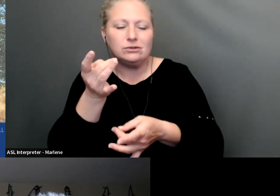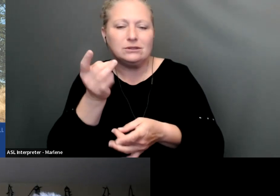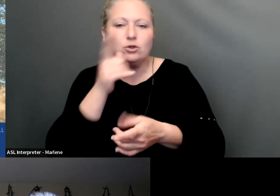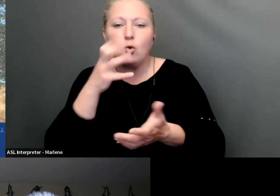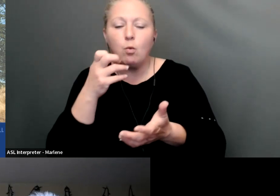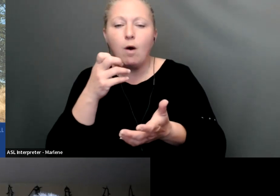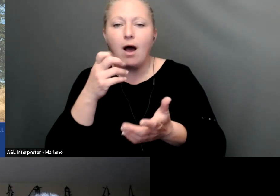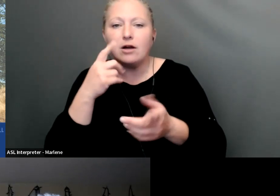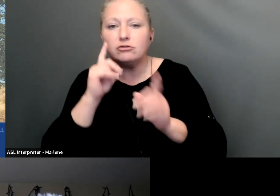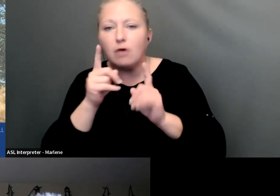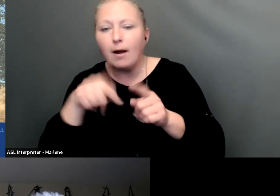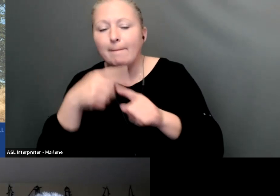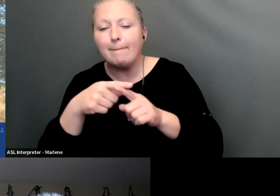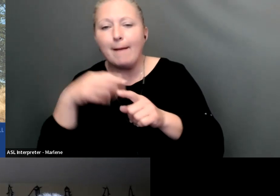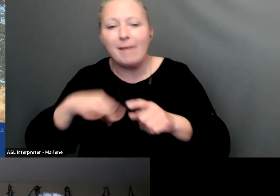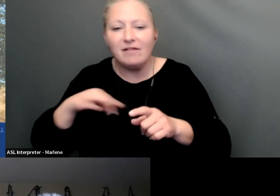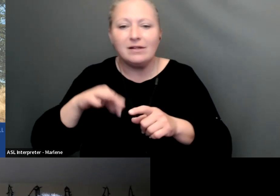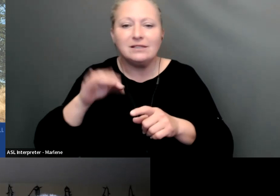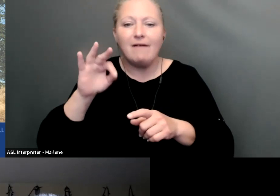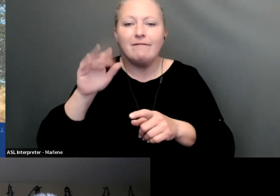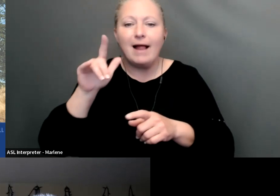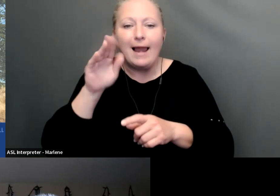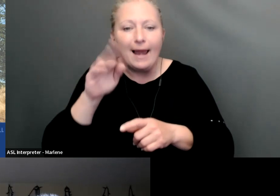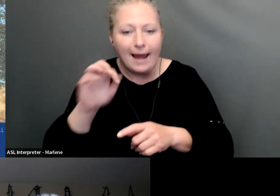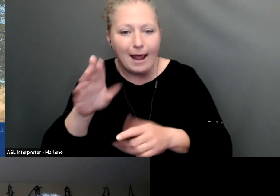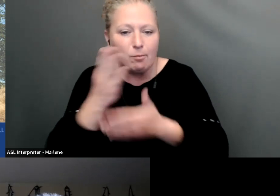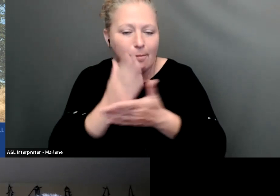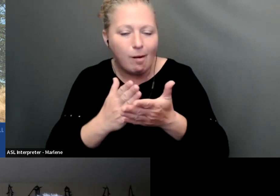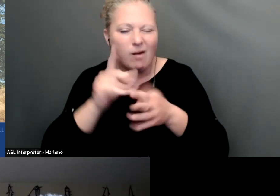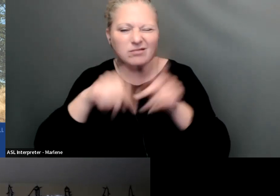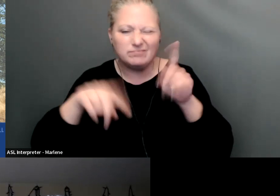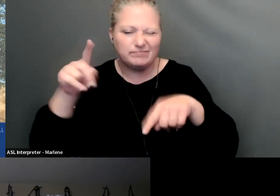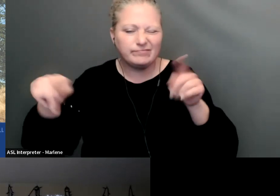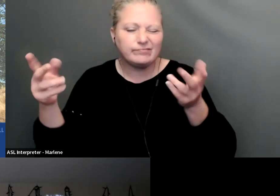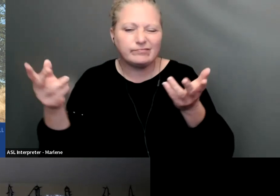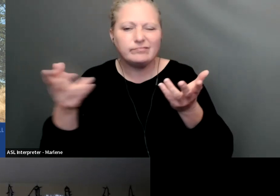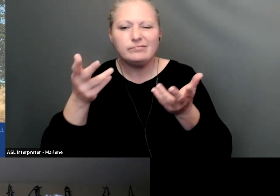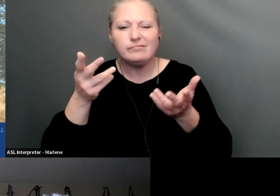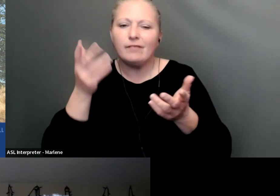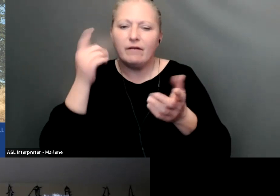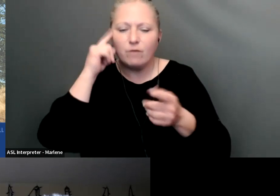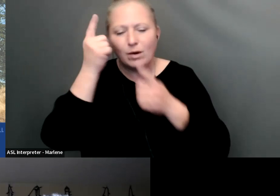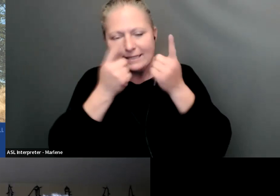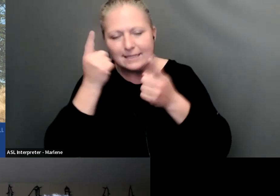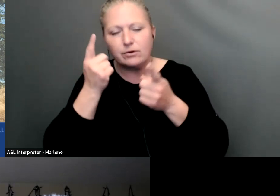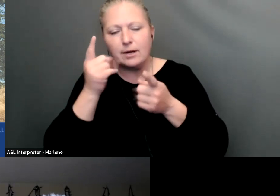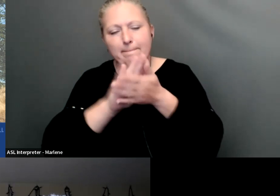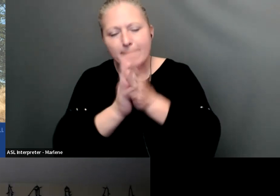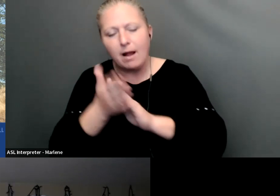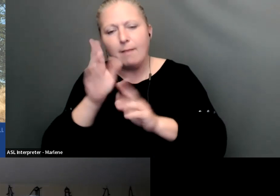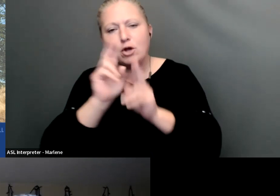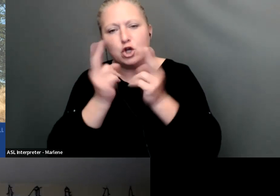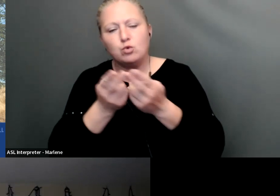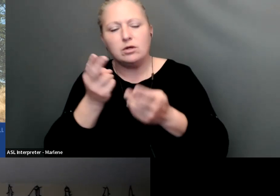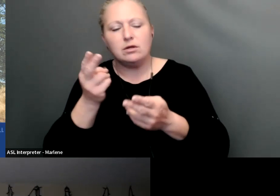about the benefits of labor piece etcetera in in considering becoming a union shop. Awesome